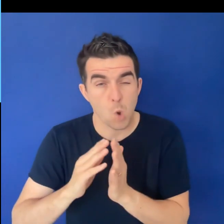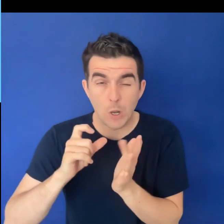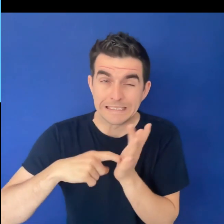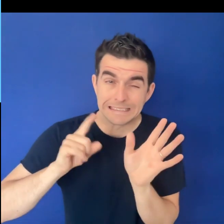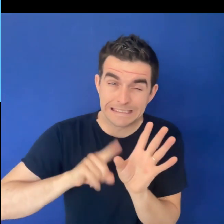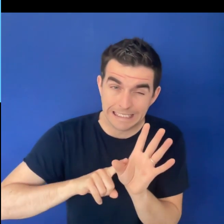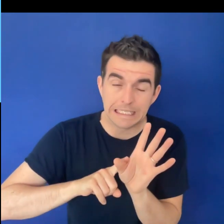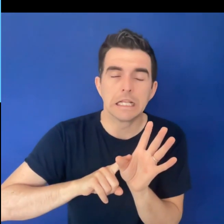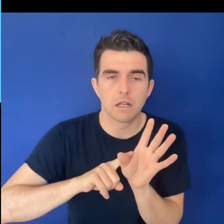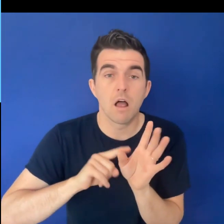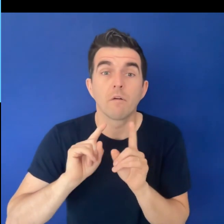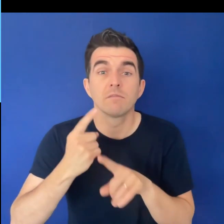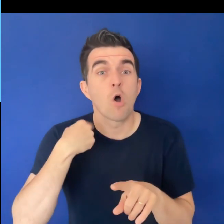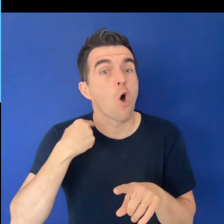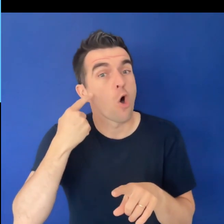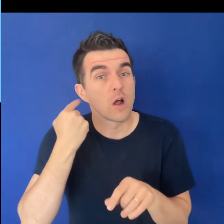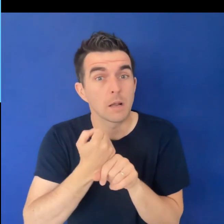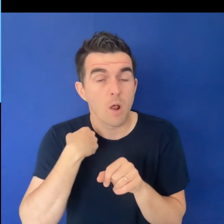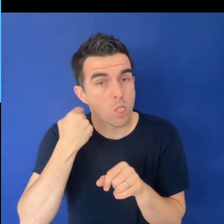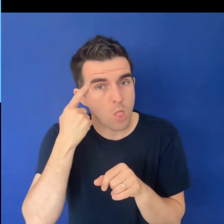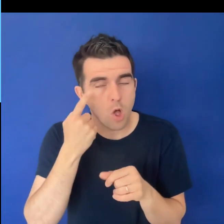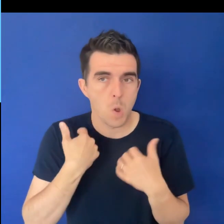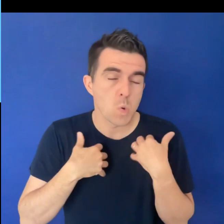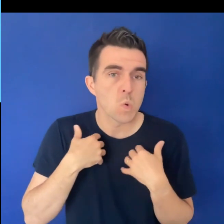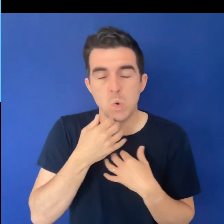When I first heard about this game it sounded really intriguing to me,